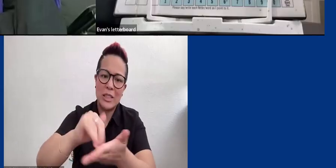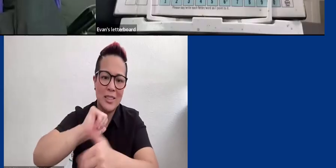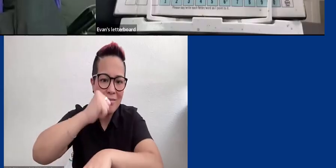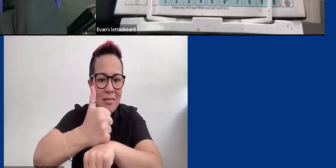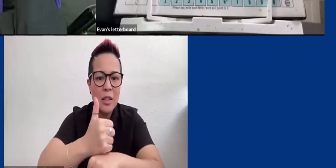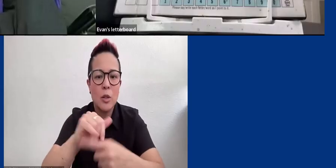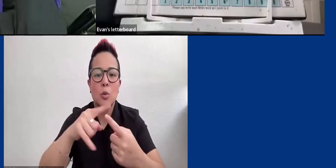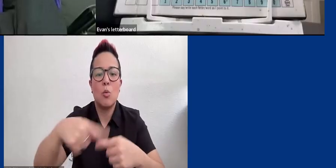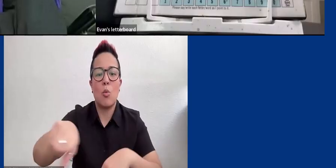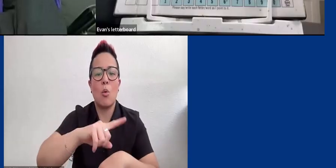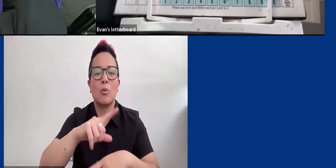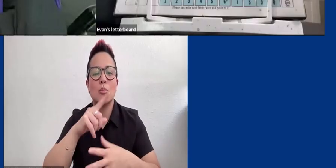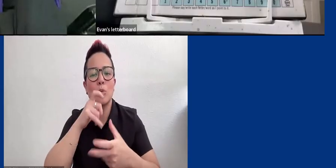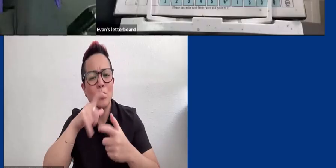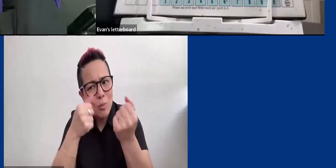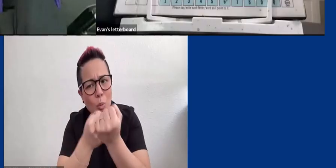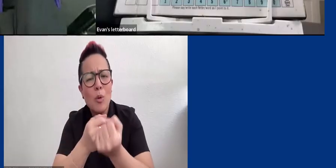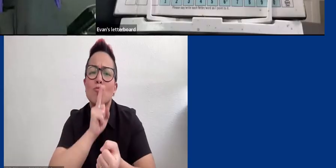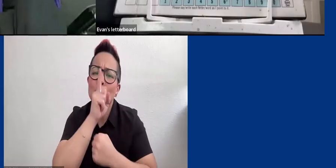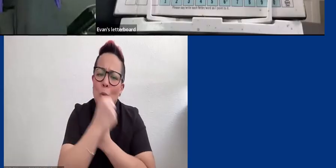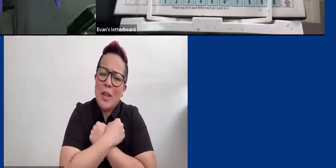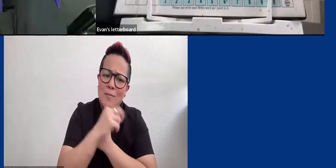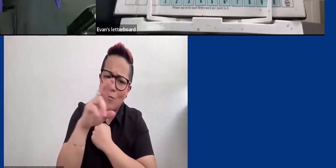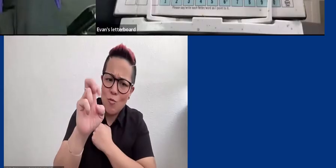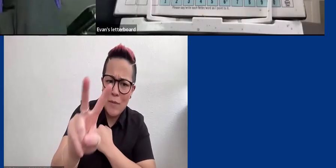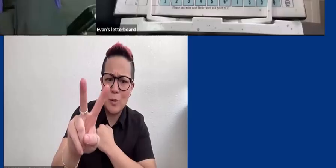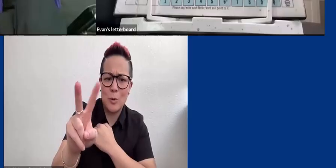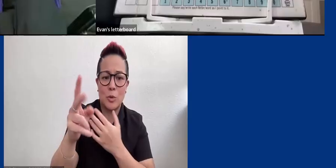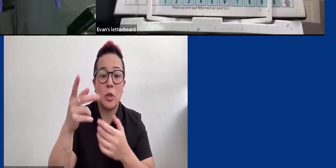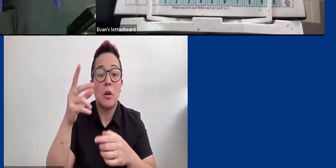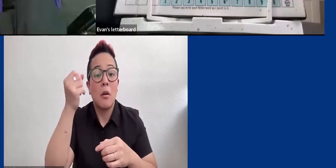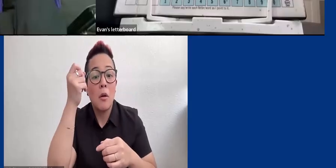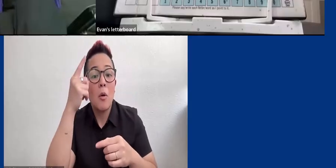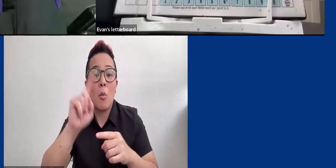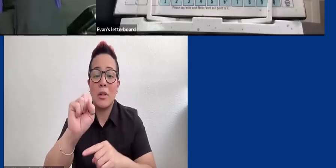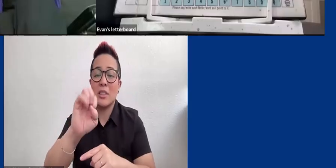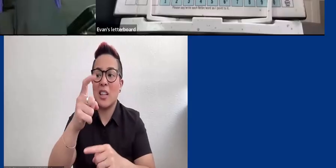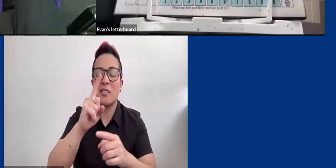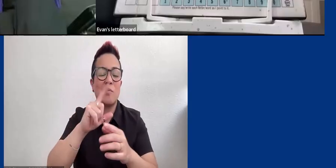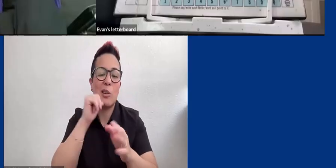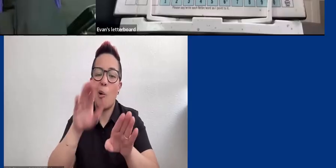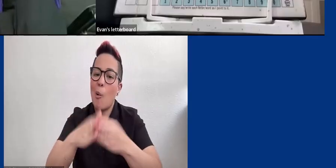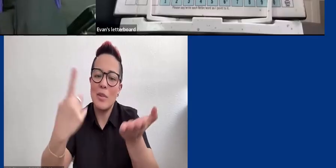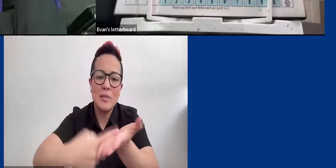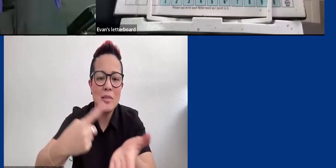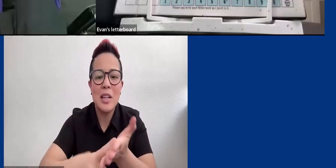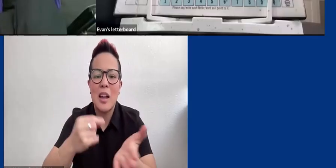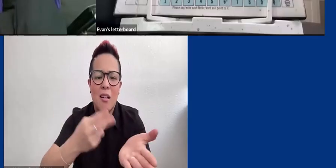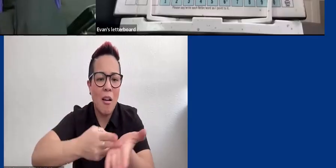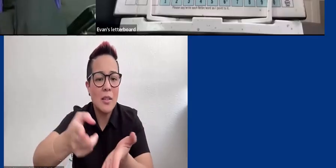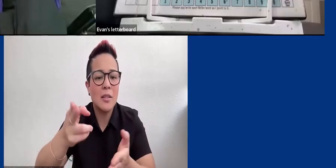rug to be navigated only by heterosexual couples on their wedding night for purposes of procreation,